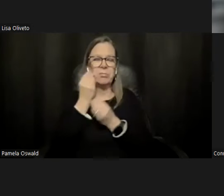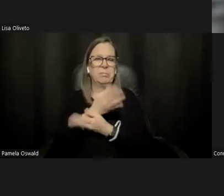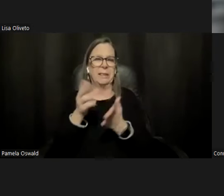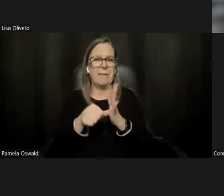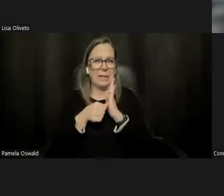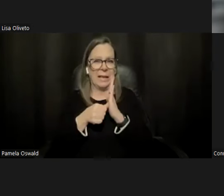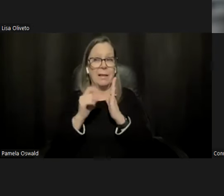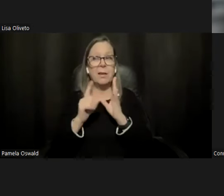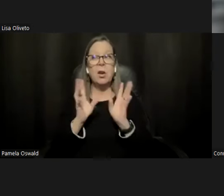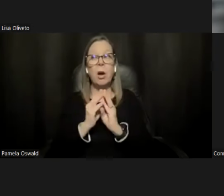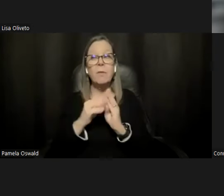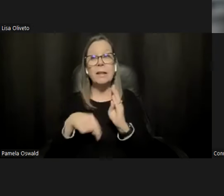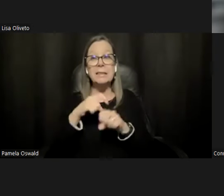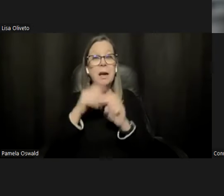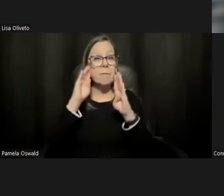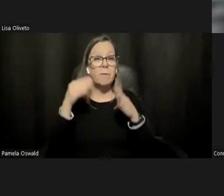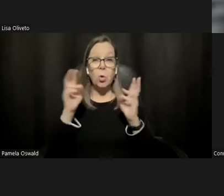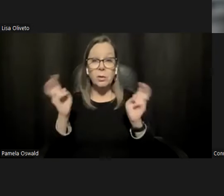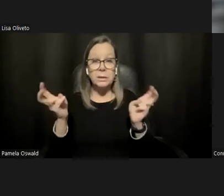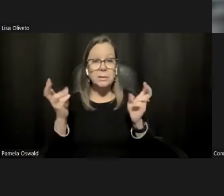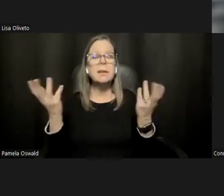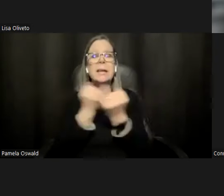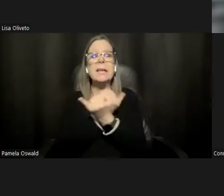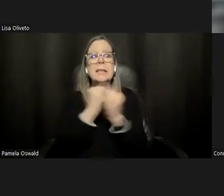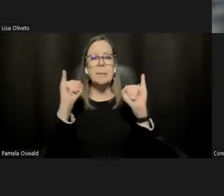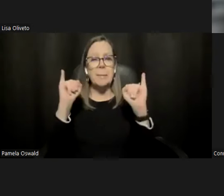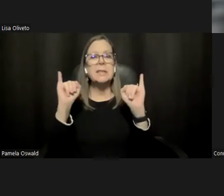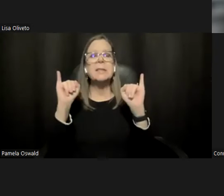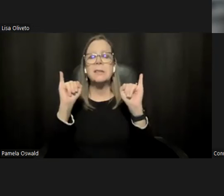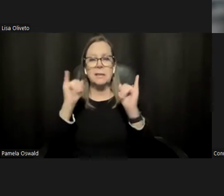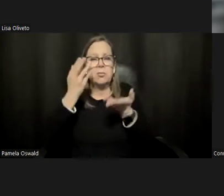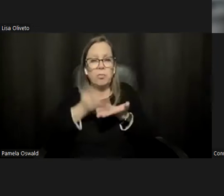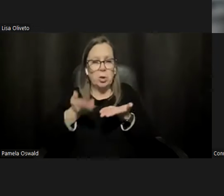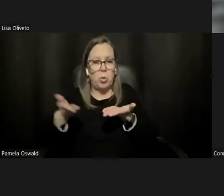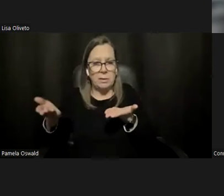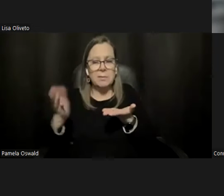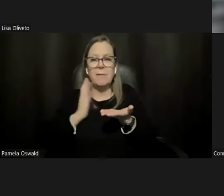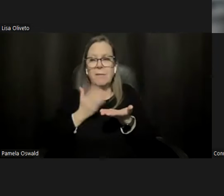round is focusing on the independence resources of our memory tool.